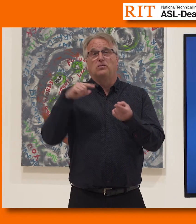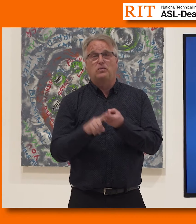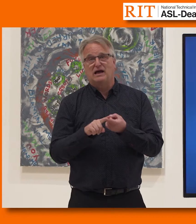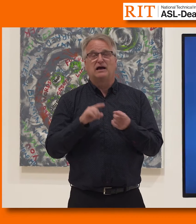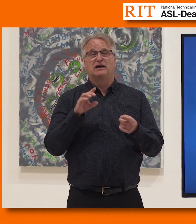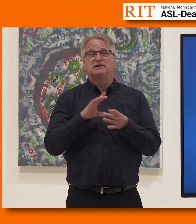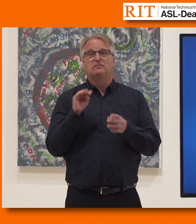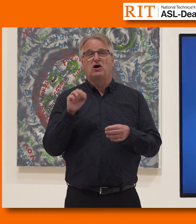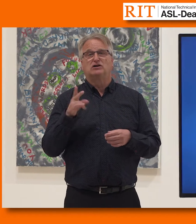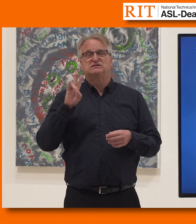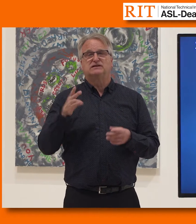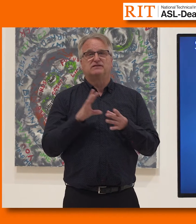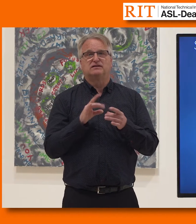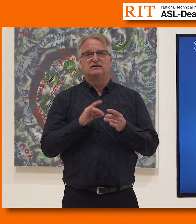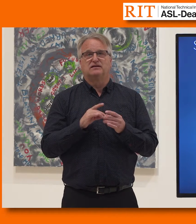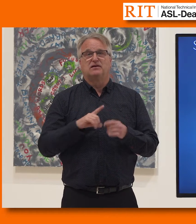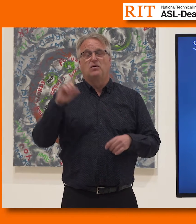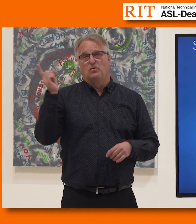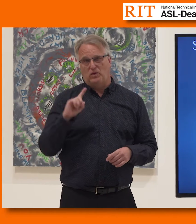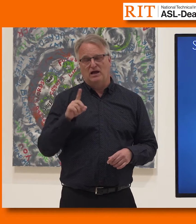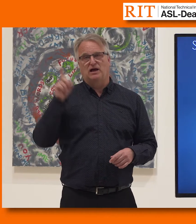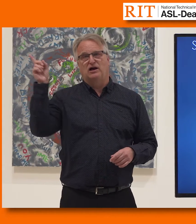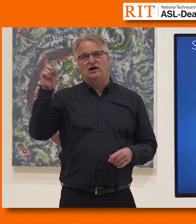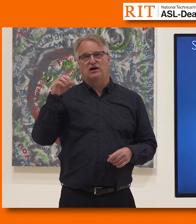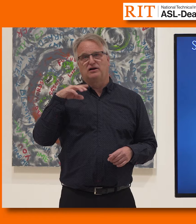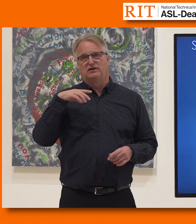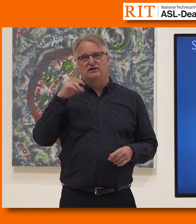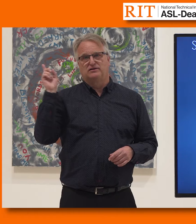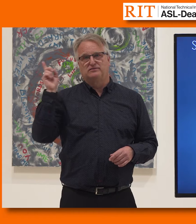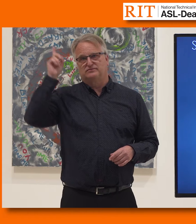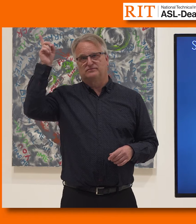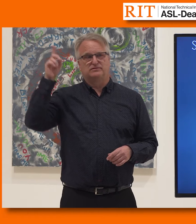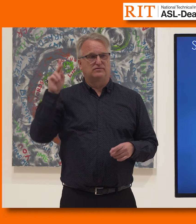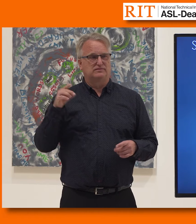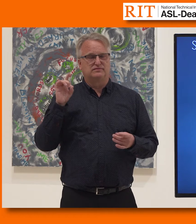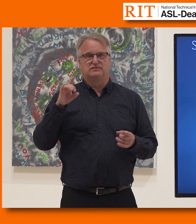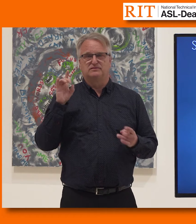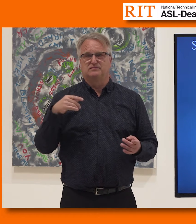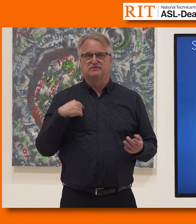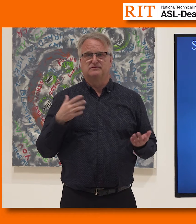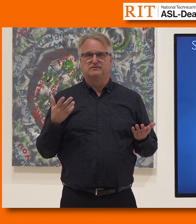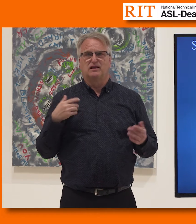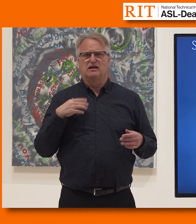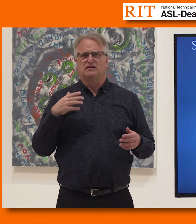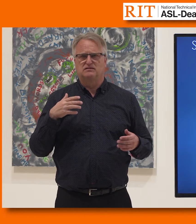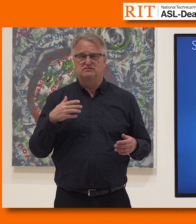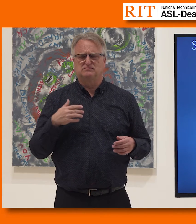So, interpreters sometimes present this in a very flat manner as a run-on sentence,